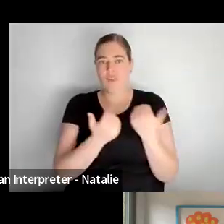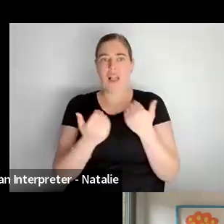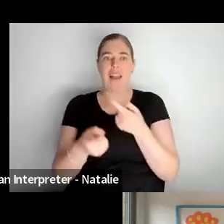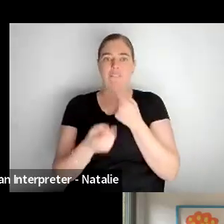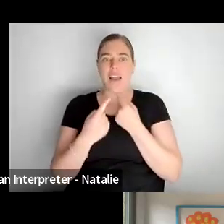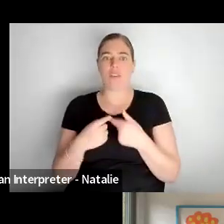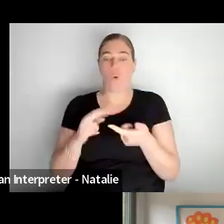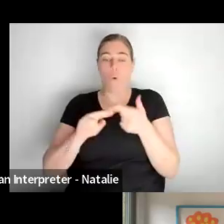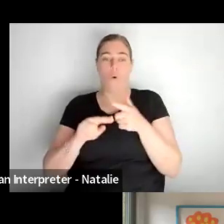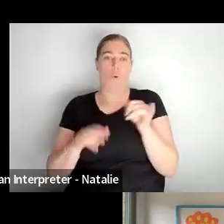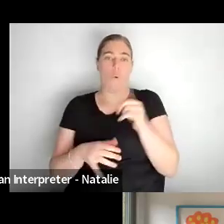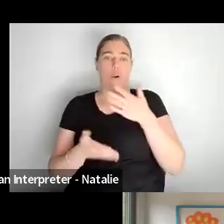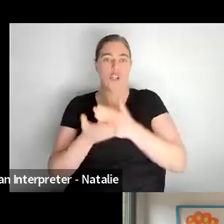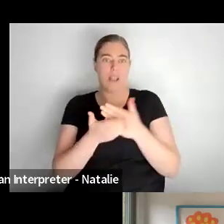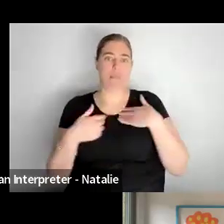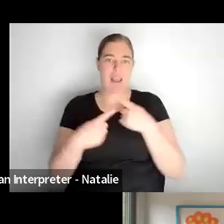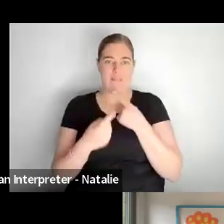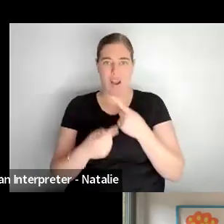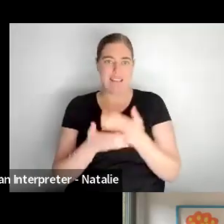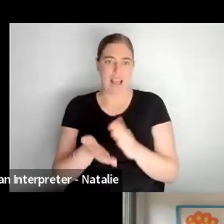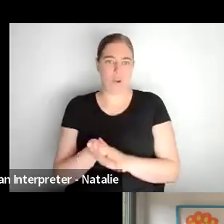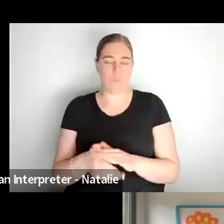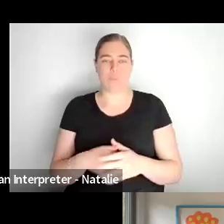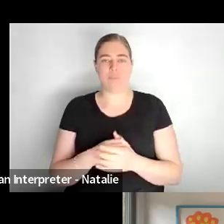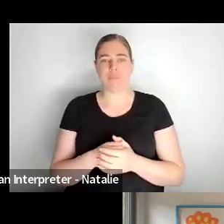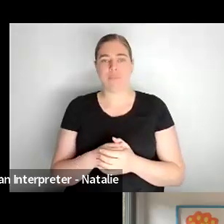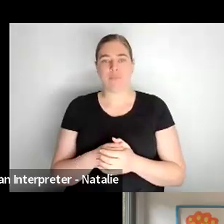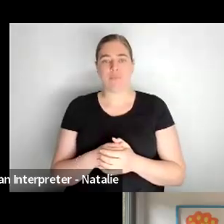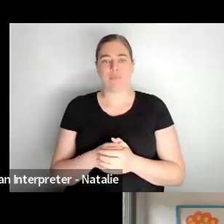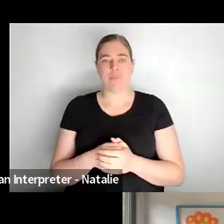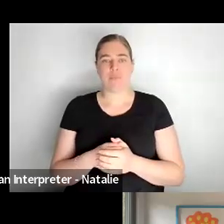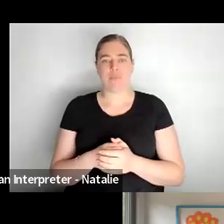my advice with them in a really collegiate way?" So it's really great to do that.